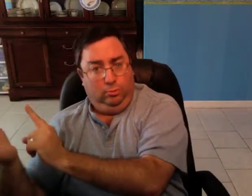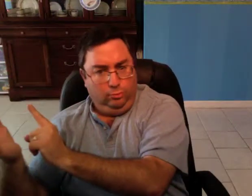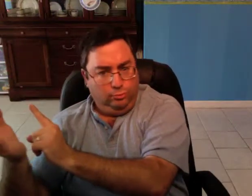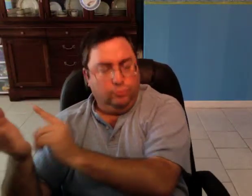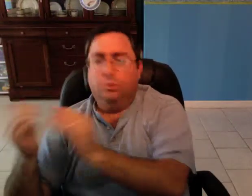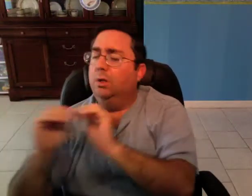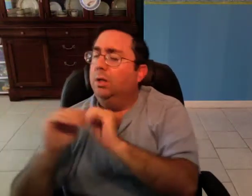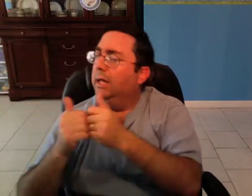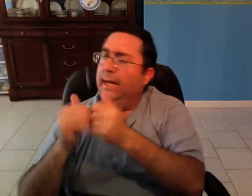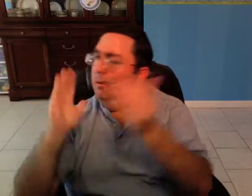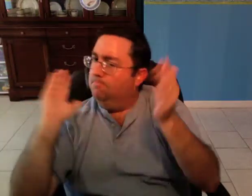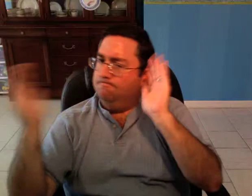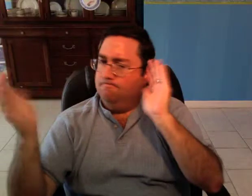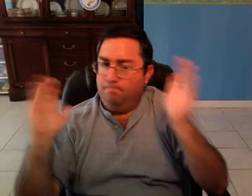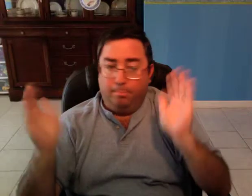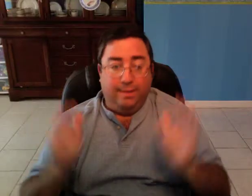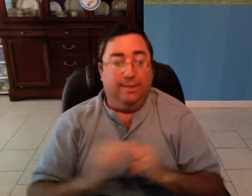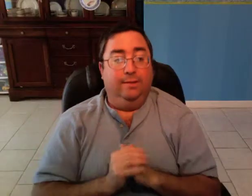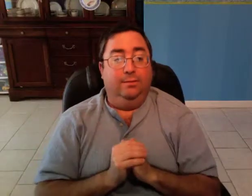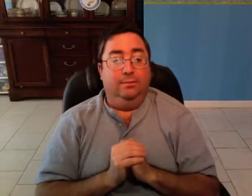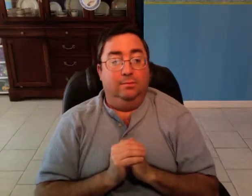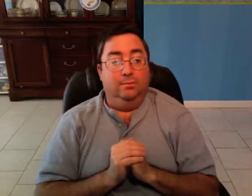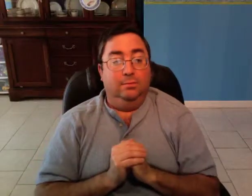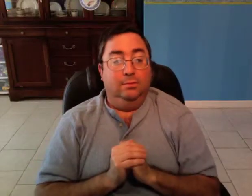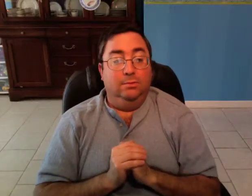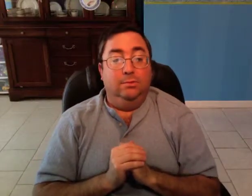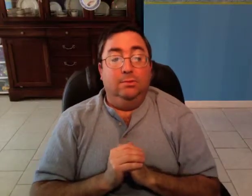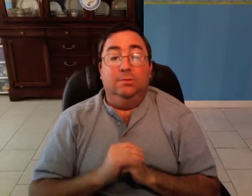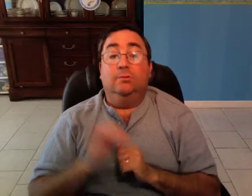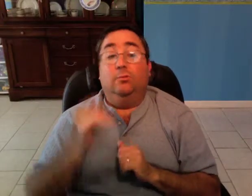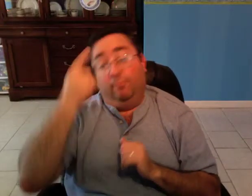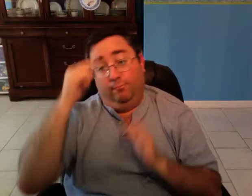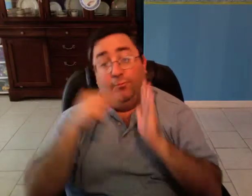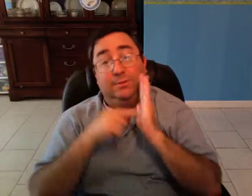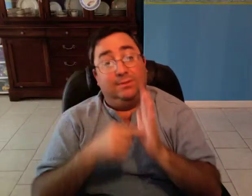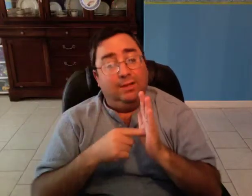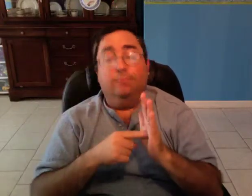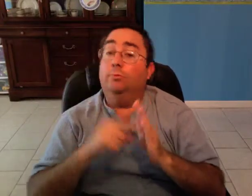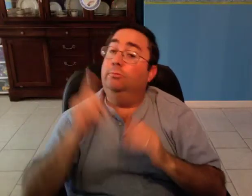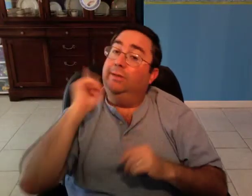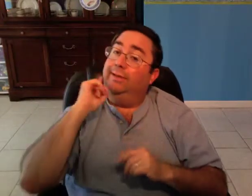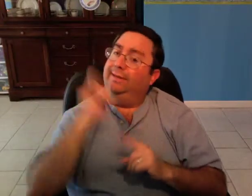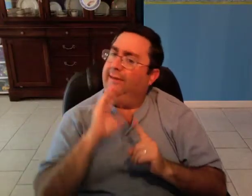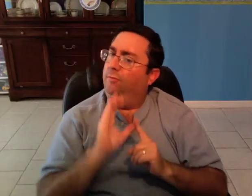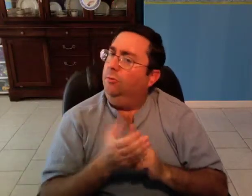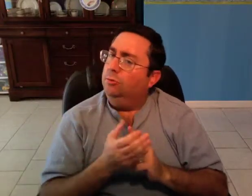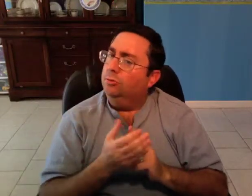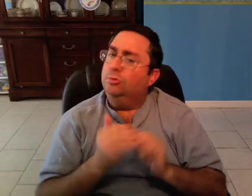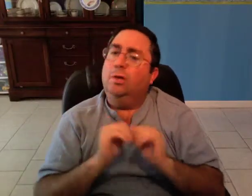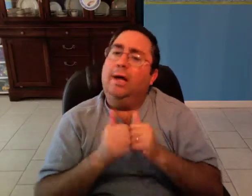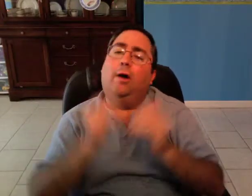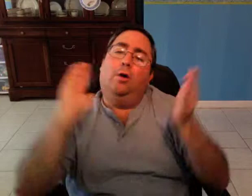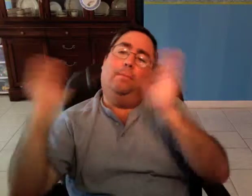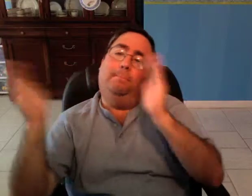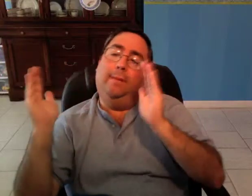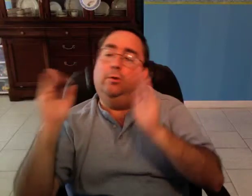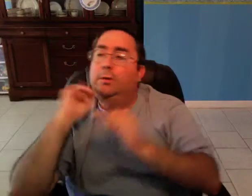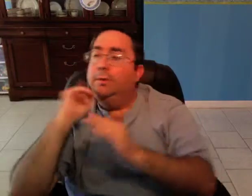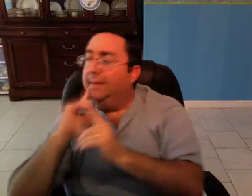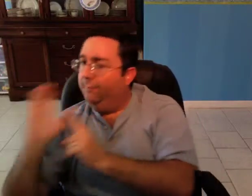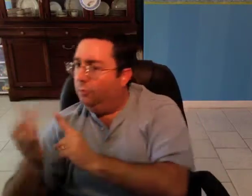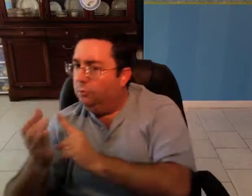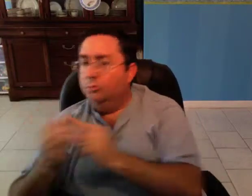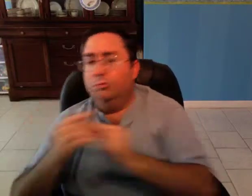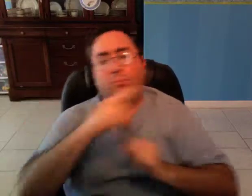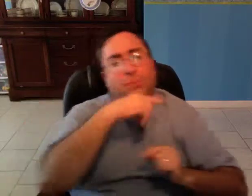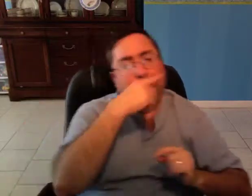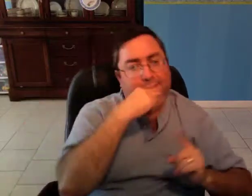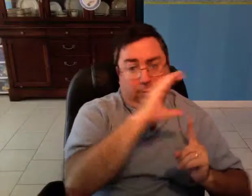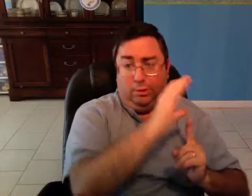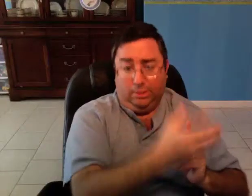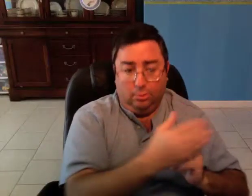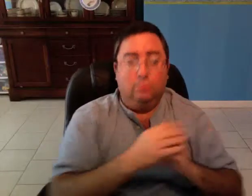like Deaf culture -- how does it compare to Hearing culture?